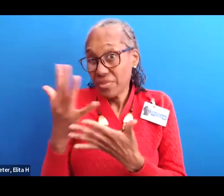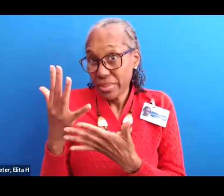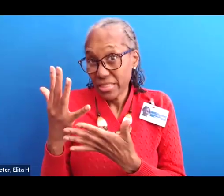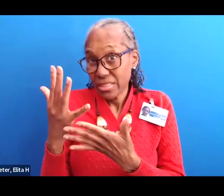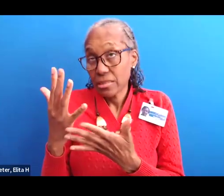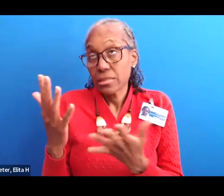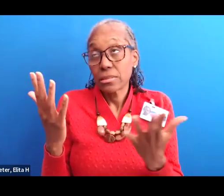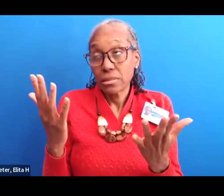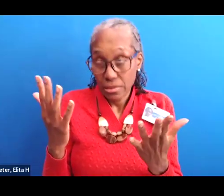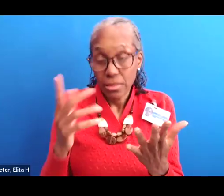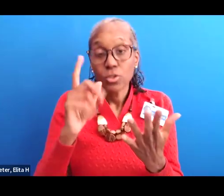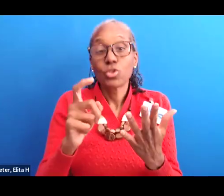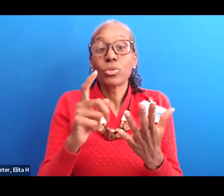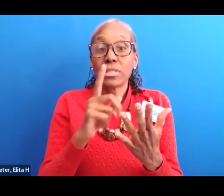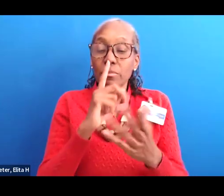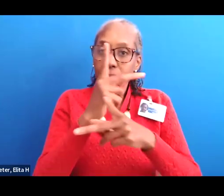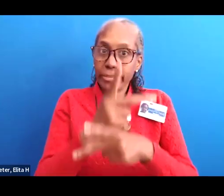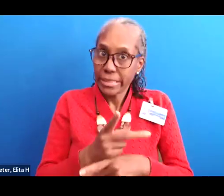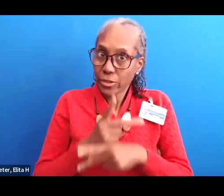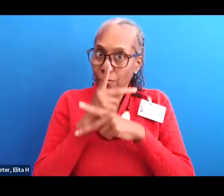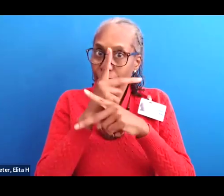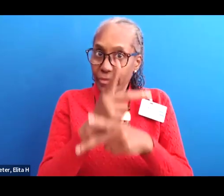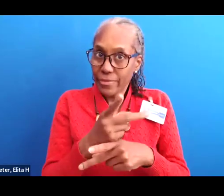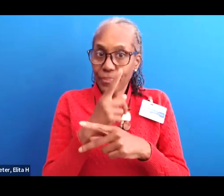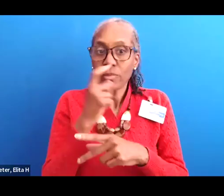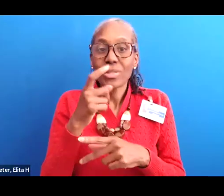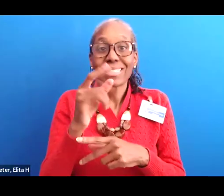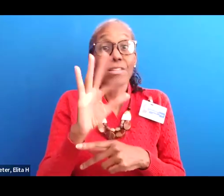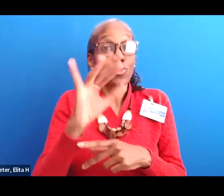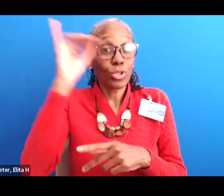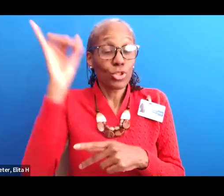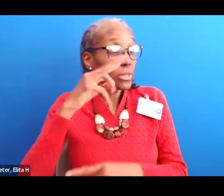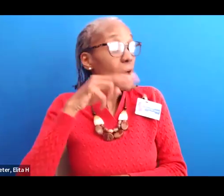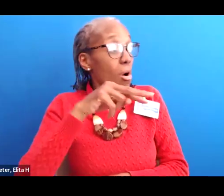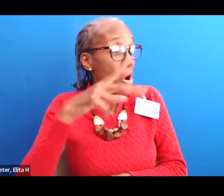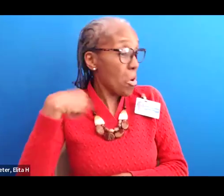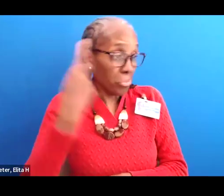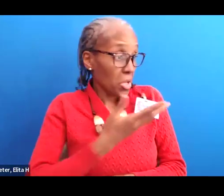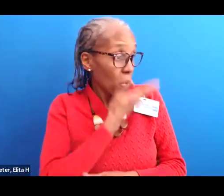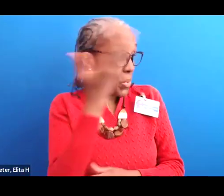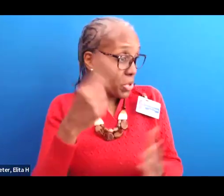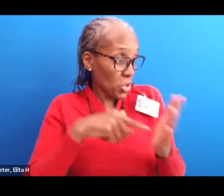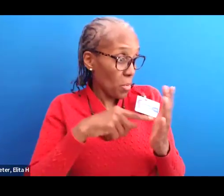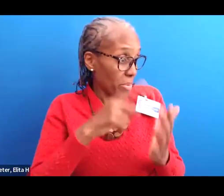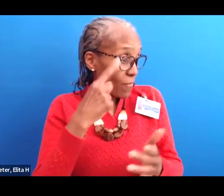You need to, you need to be really careful because if your insurance sees that you haven't been billing for this for five weeks, they're